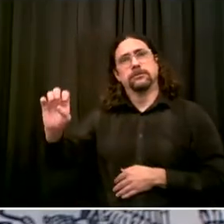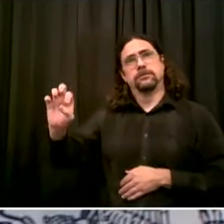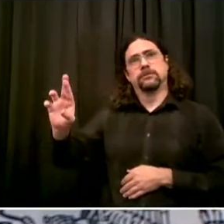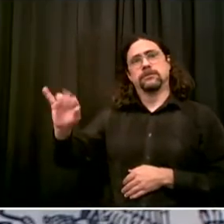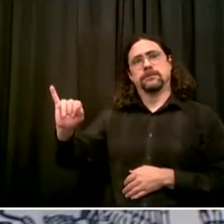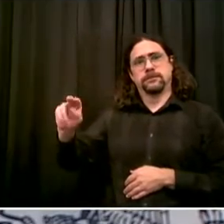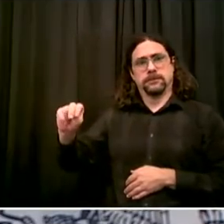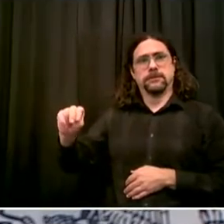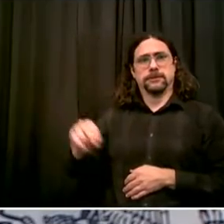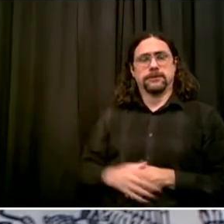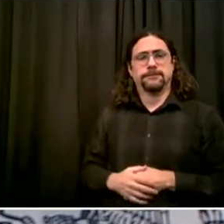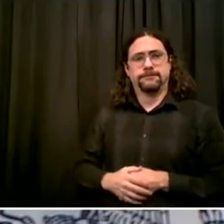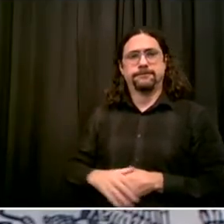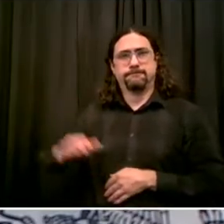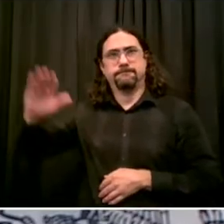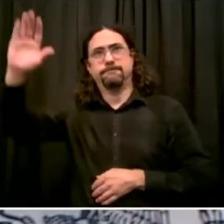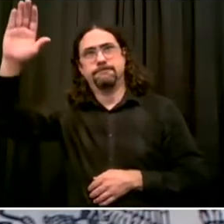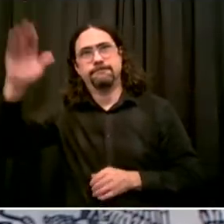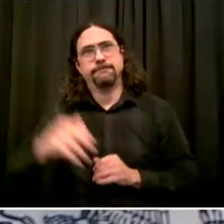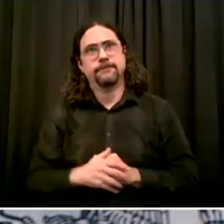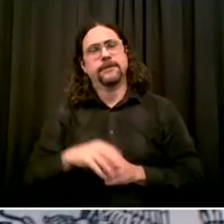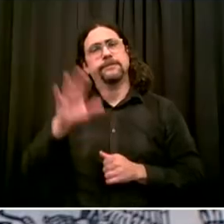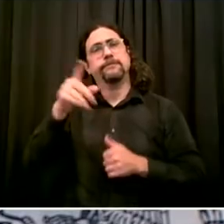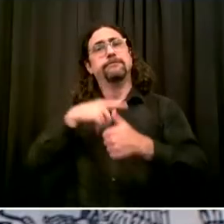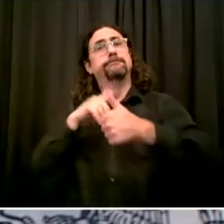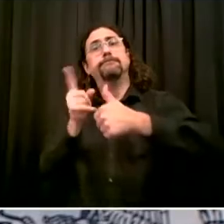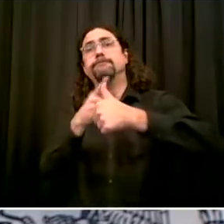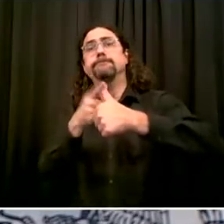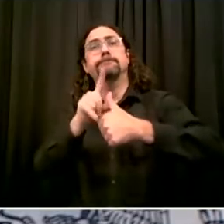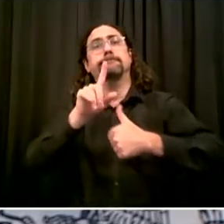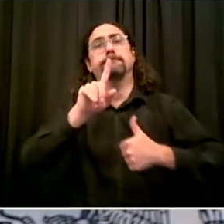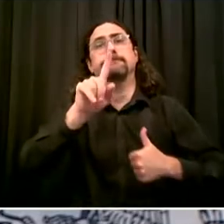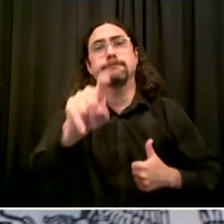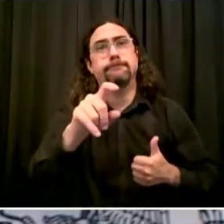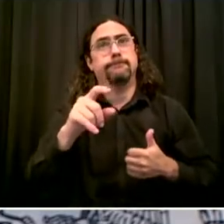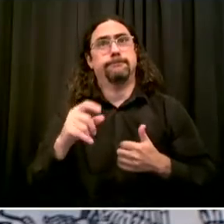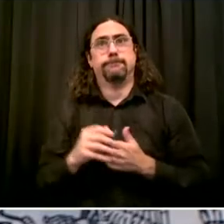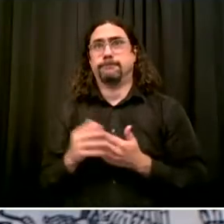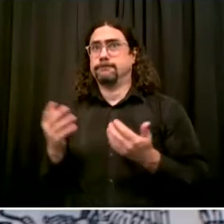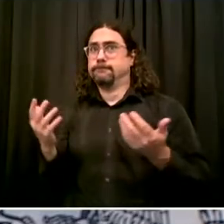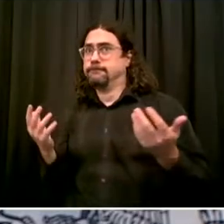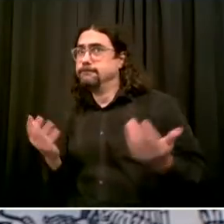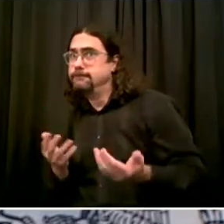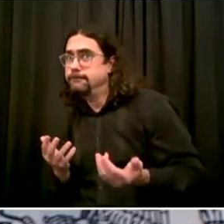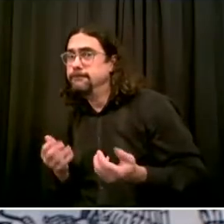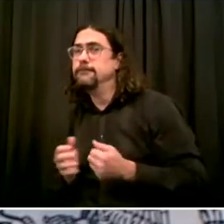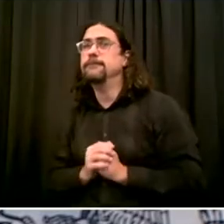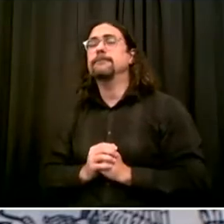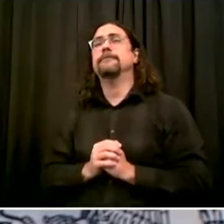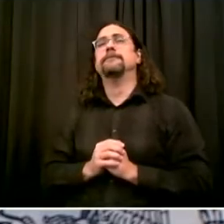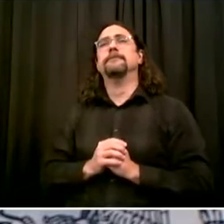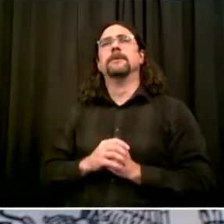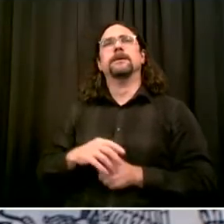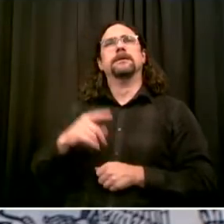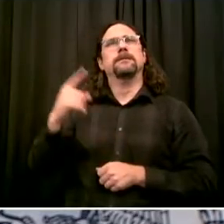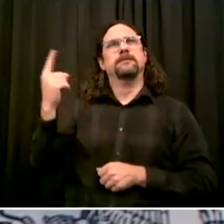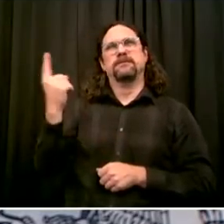SAFE TYRSOEANS. E NXT ERIN. HI MR. MAYOR. MY FIRST QUESTION IS SOMETHING YOU WERE ASKED RECENTLY BUT YOU SAID YOU WERE